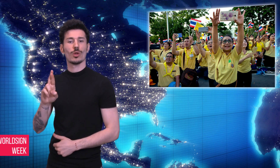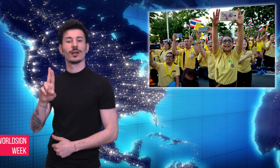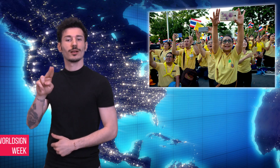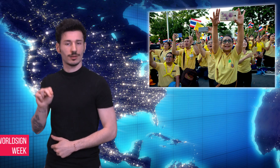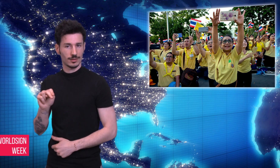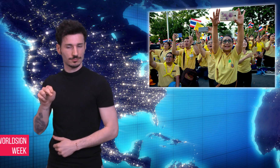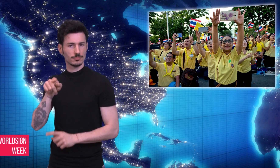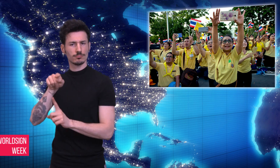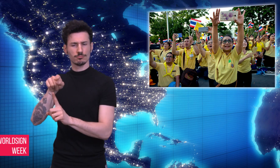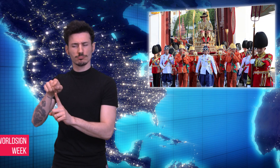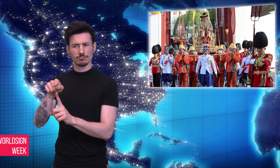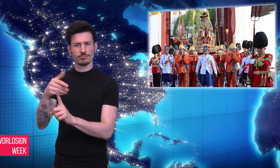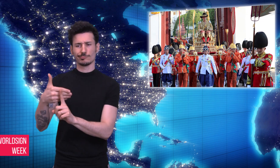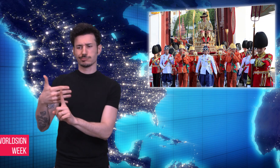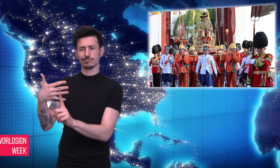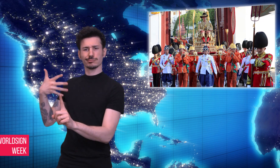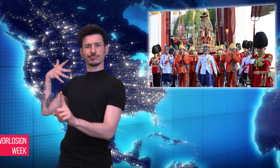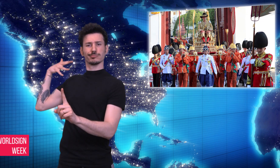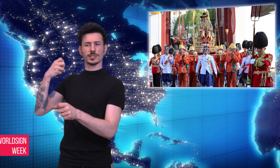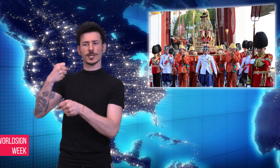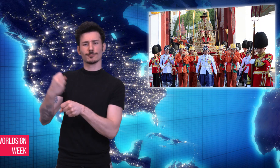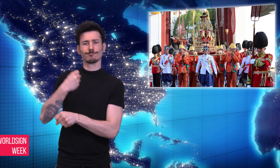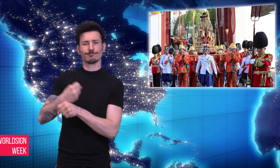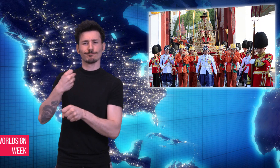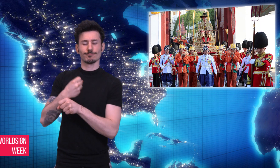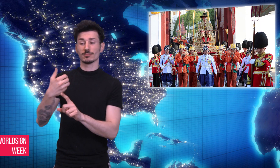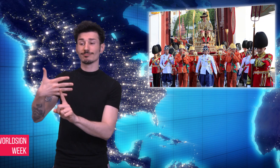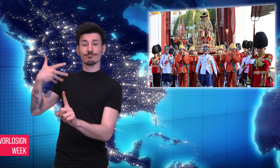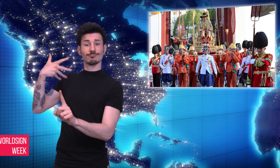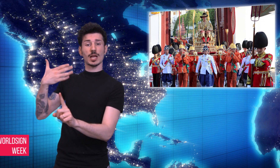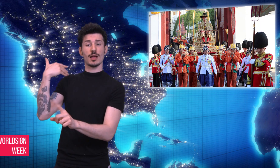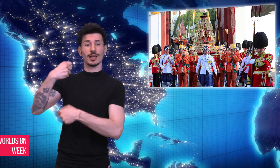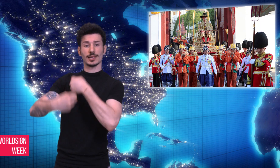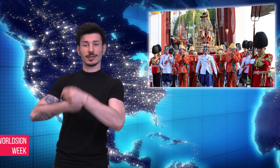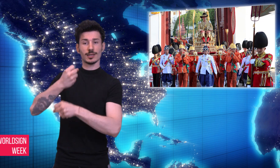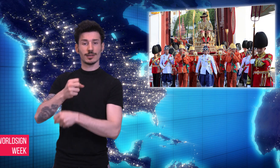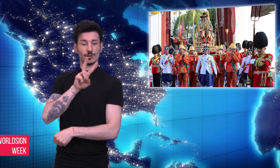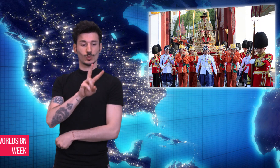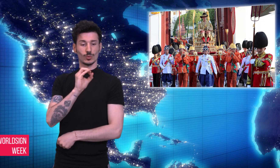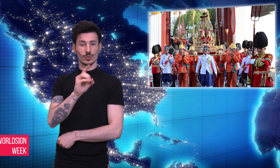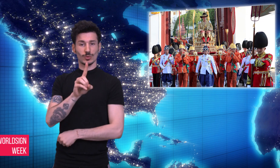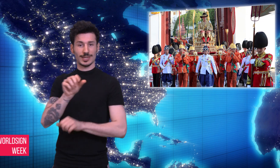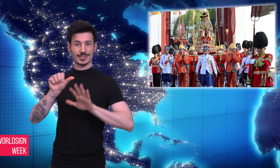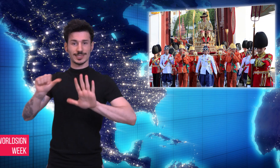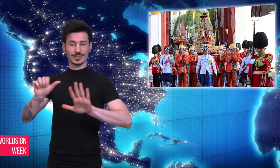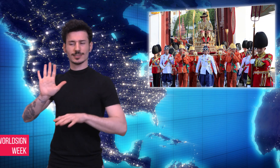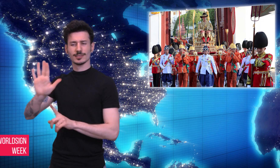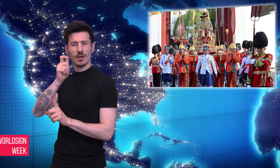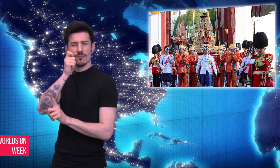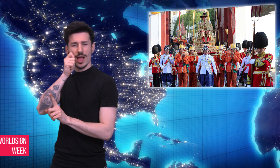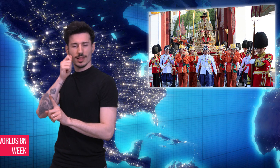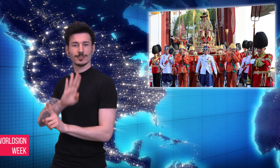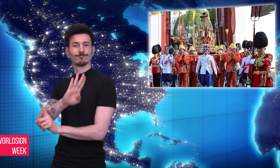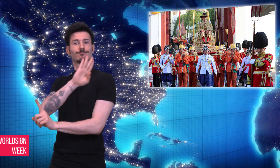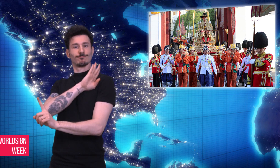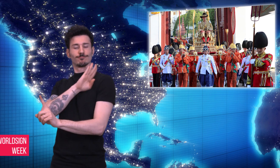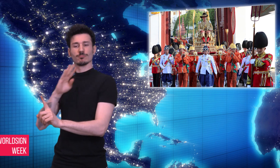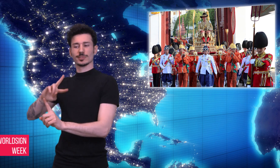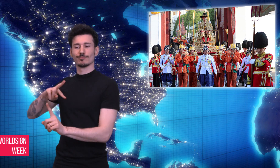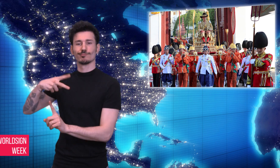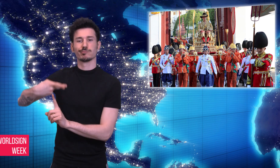King Maha Vajiralongkorn has ruled the country since 2016, following the